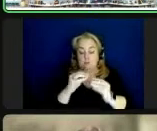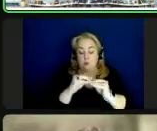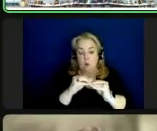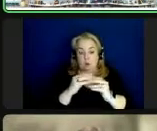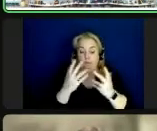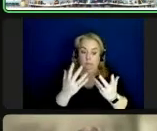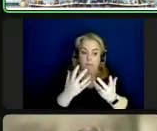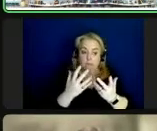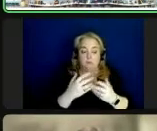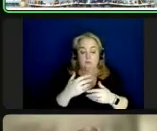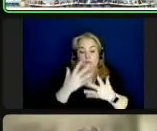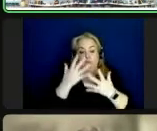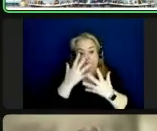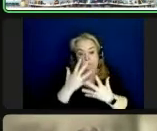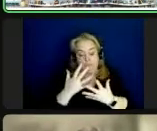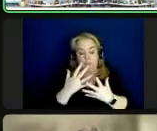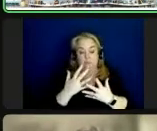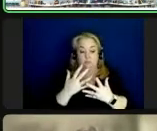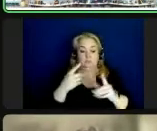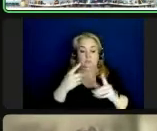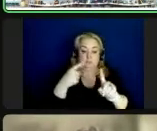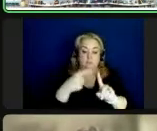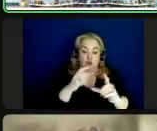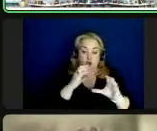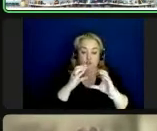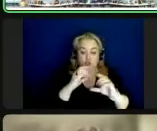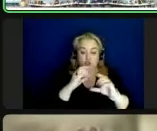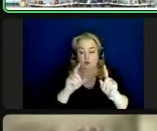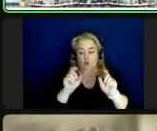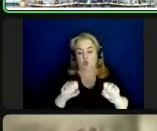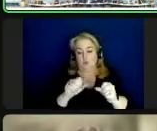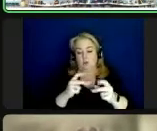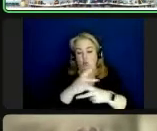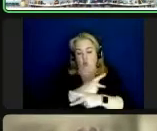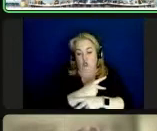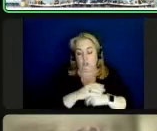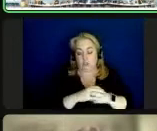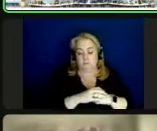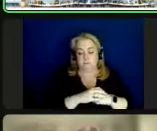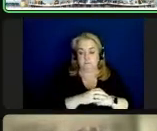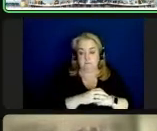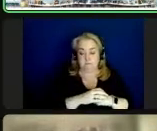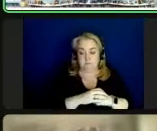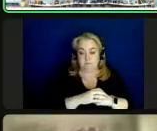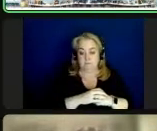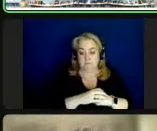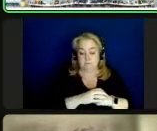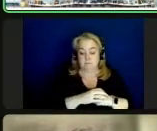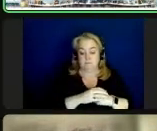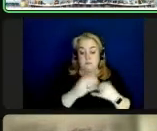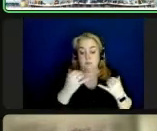MANAGER YRS PASTS WELL